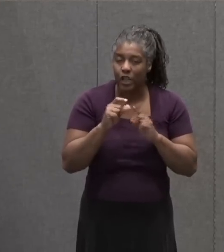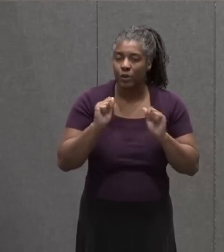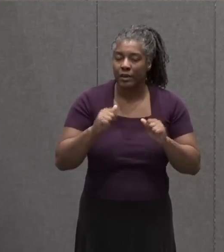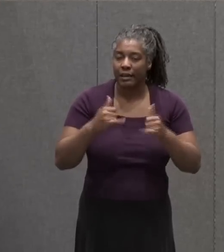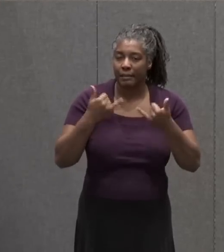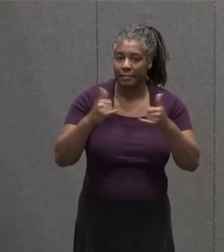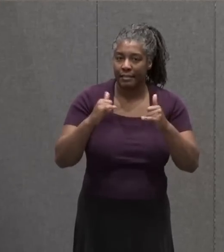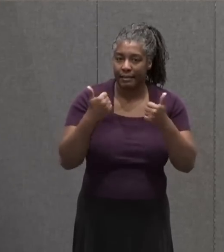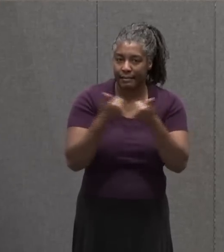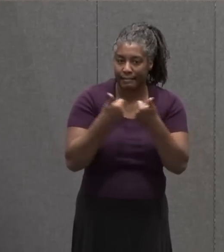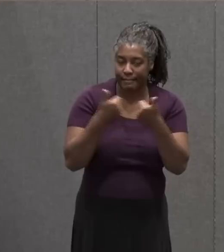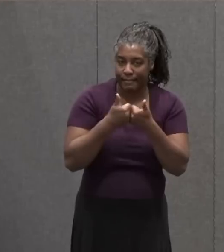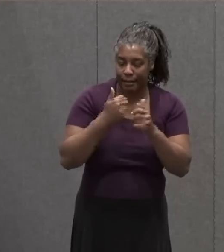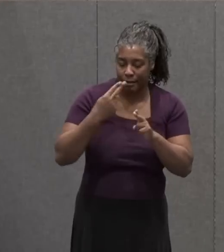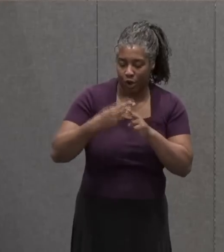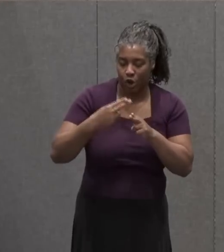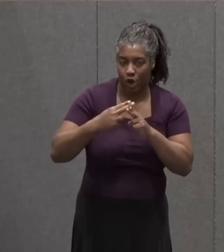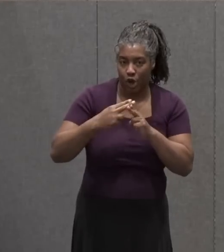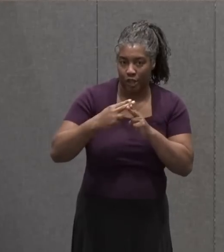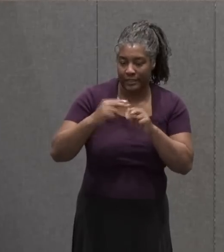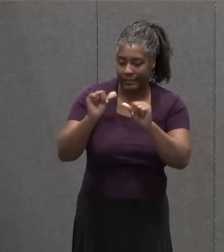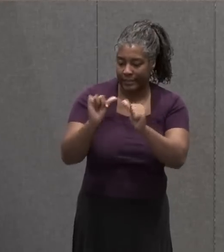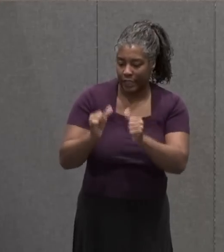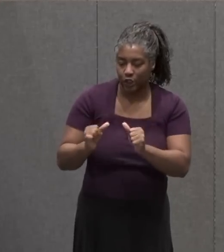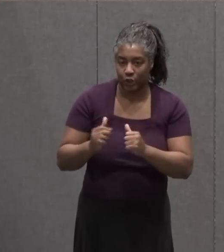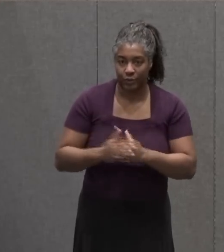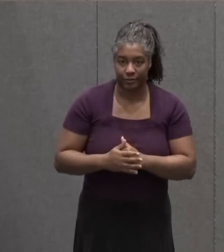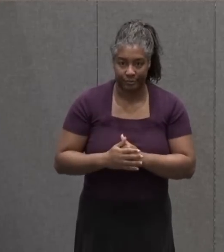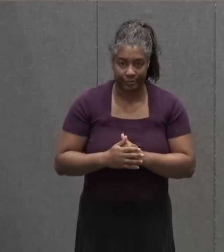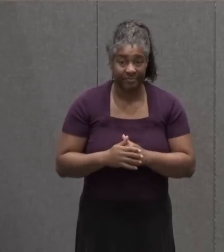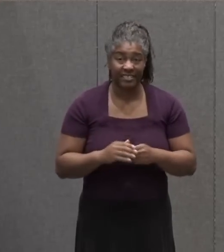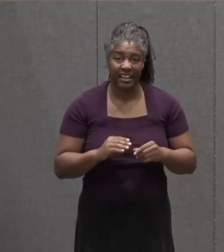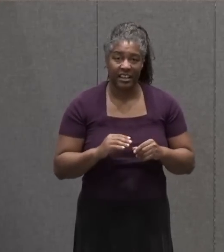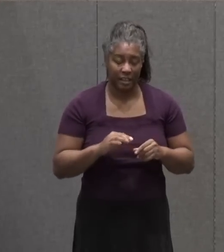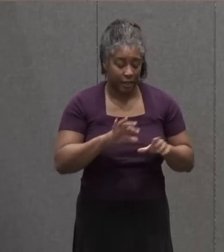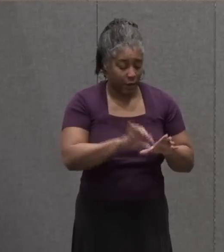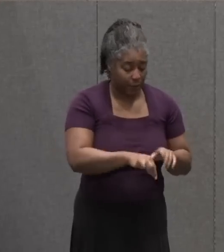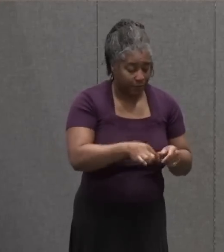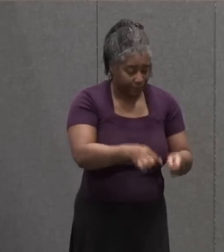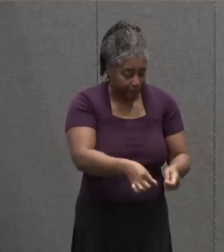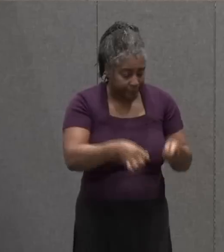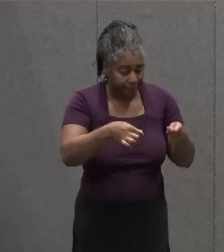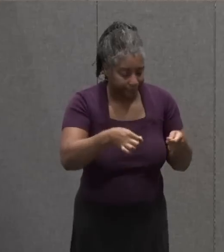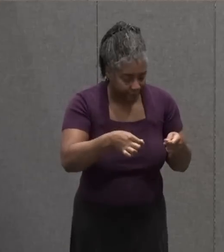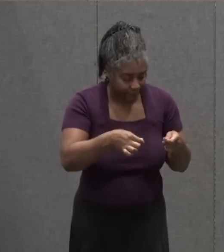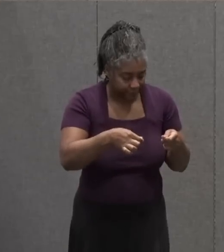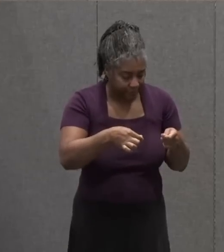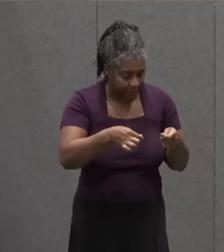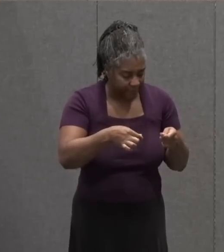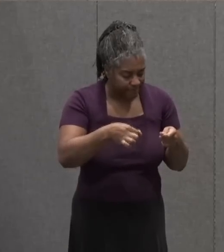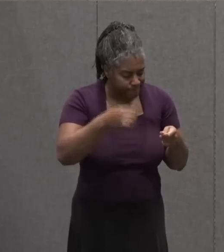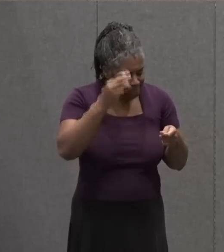Think about what that word means. Use your body to make a statue to show the meaning of the word.